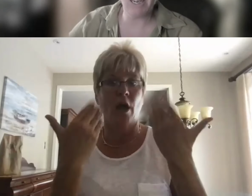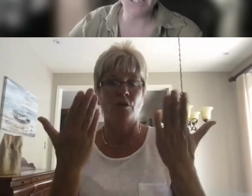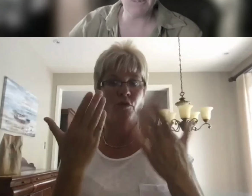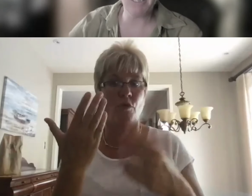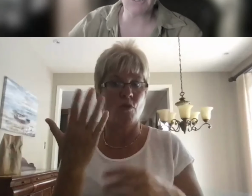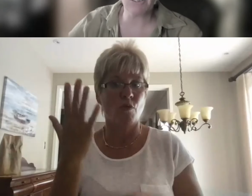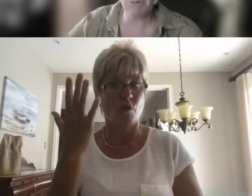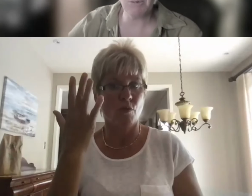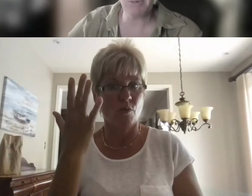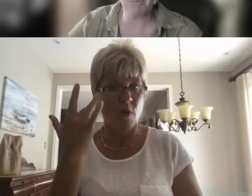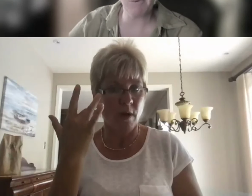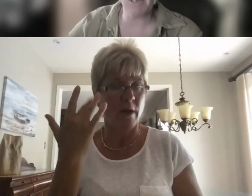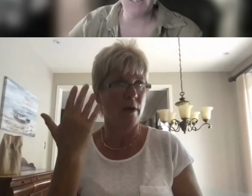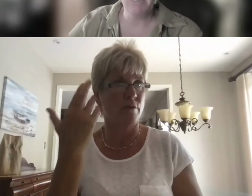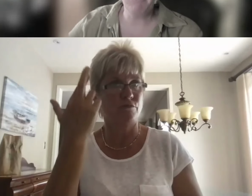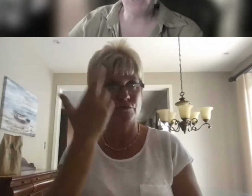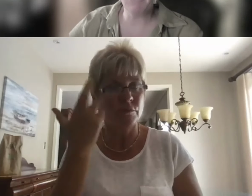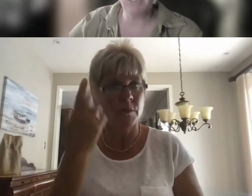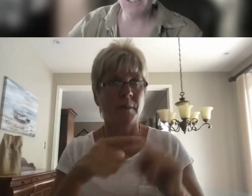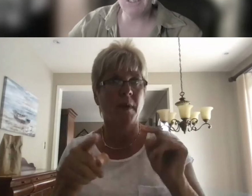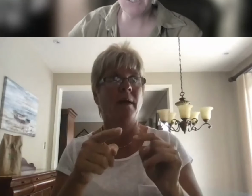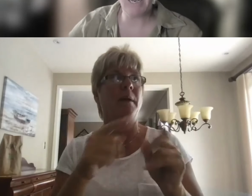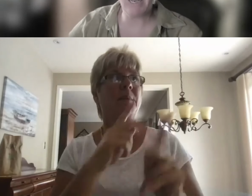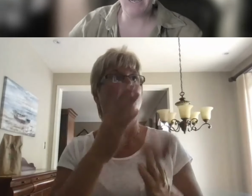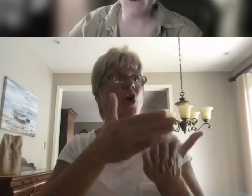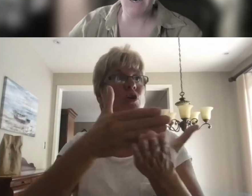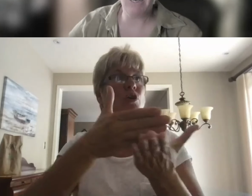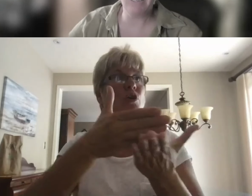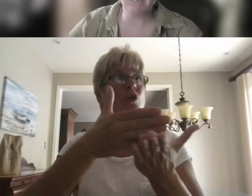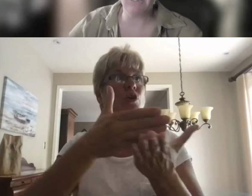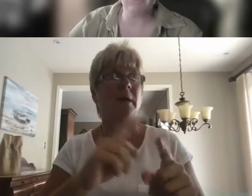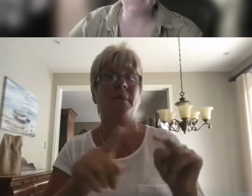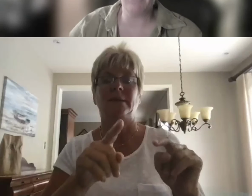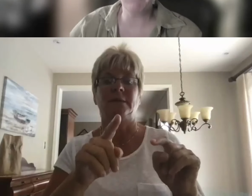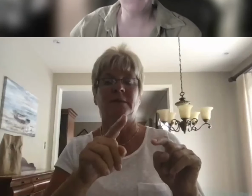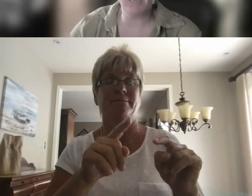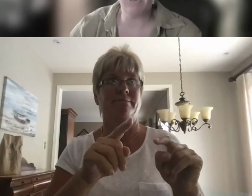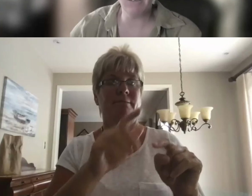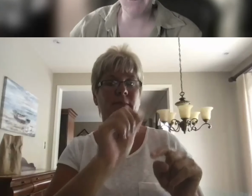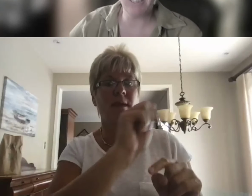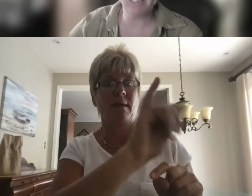has been excluded before, but we are using AI to amplify, automate,